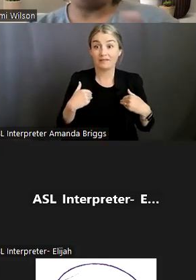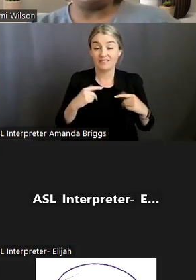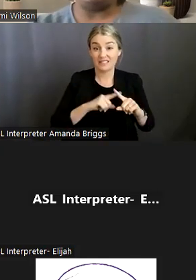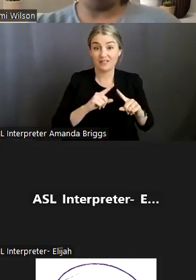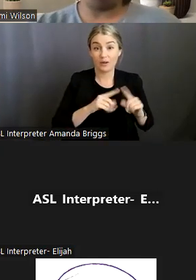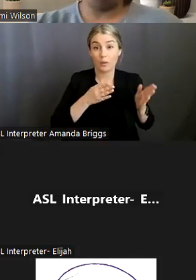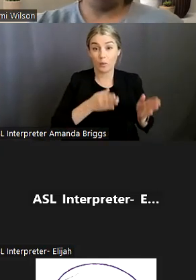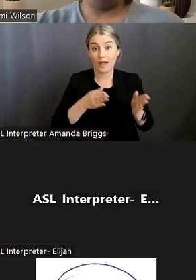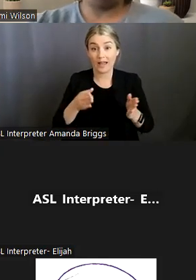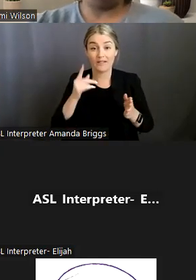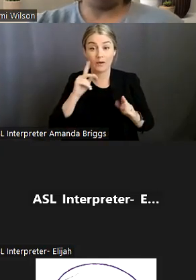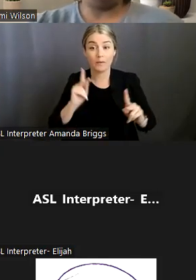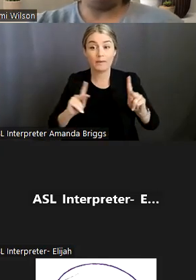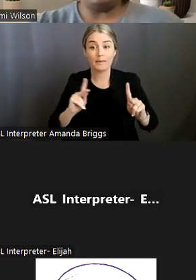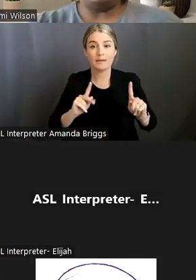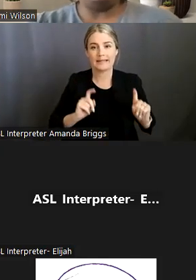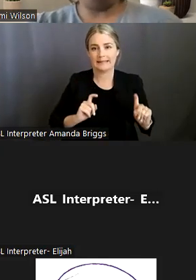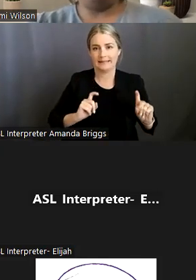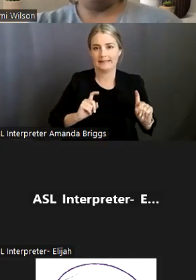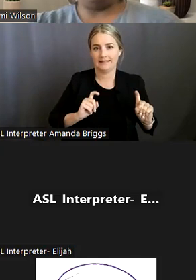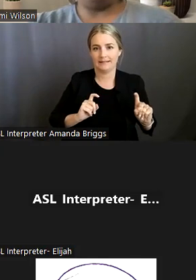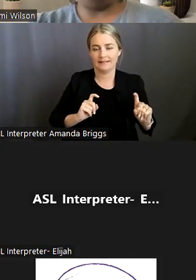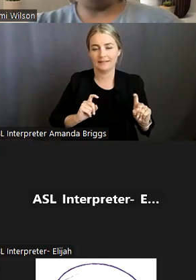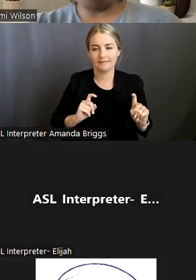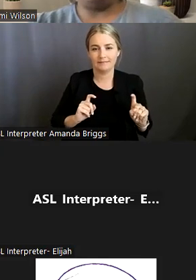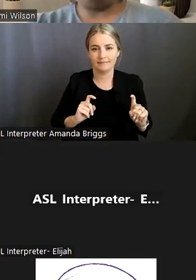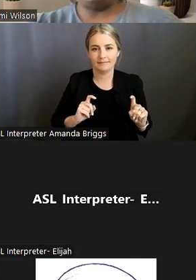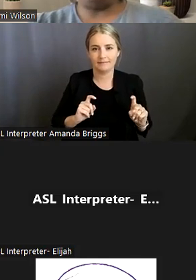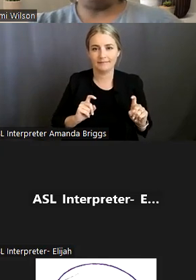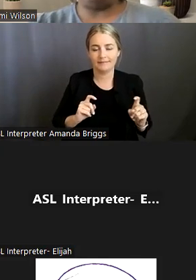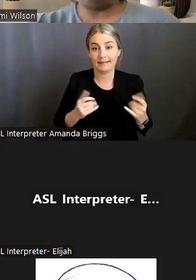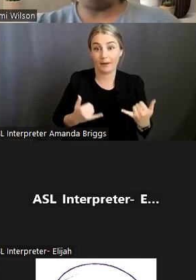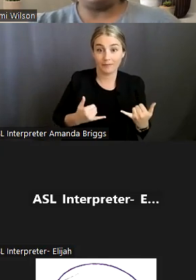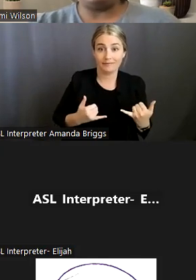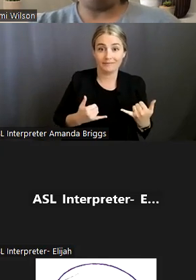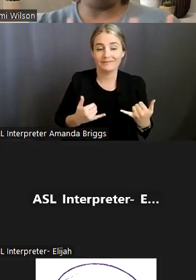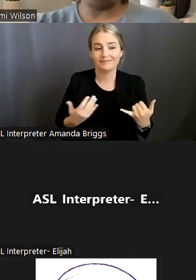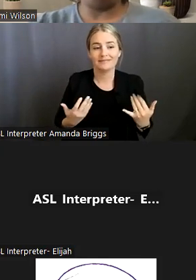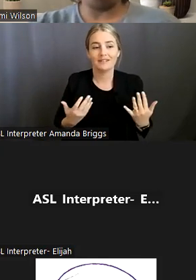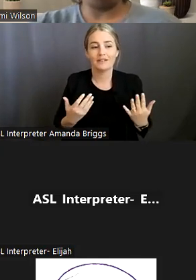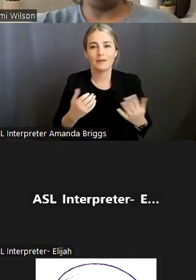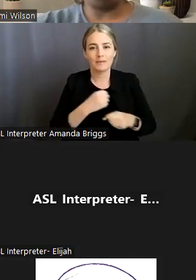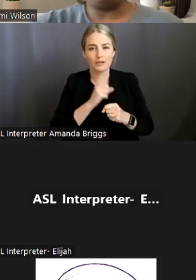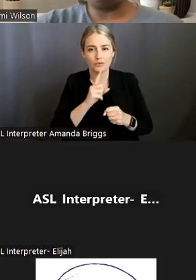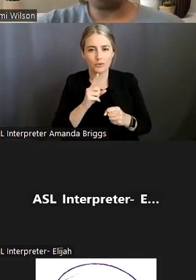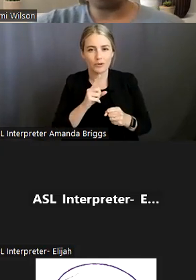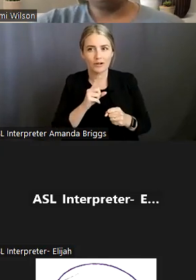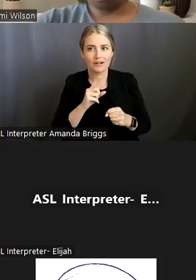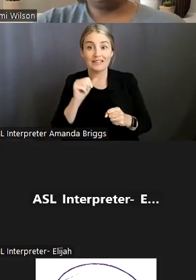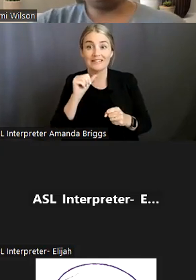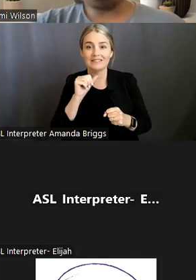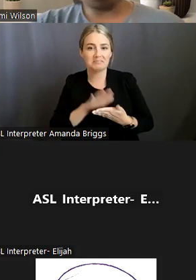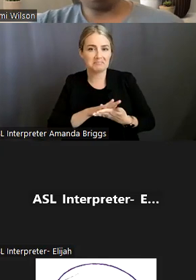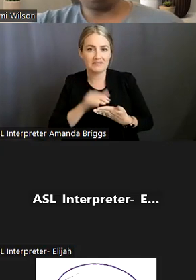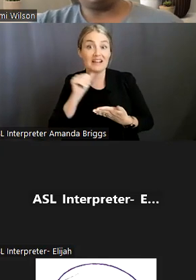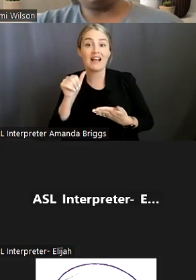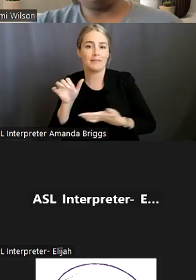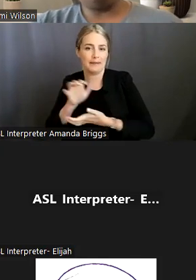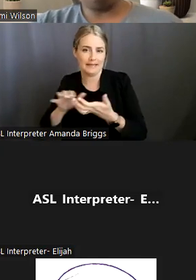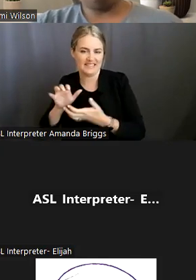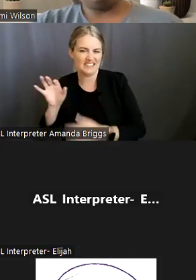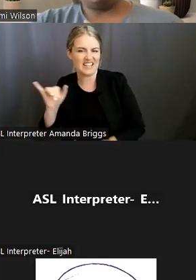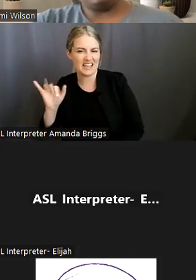test substances now. To make sure that they haven't mixed anything like fentanyl into